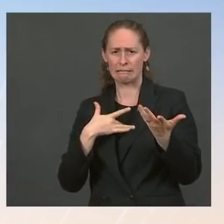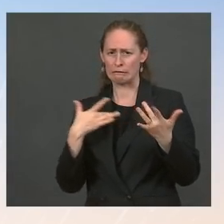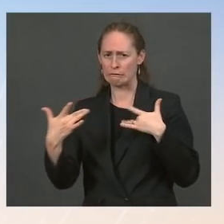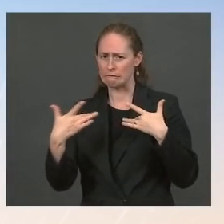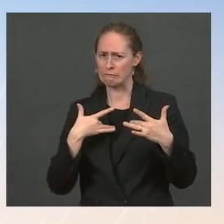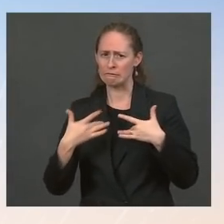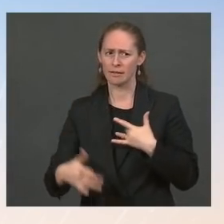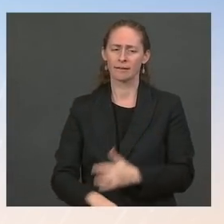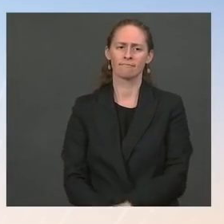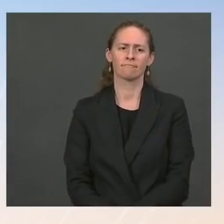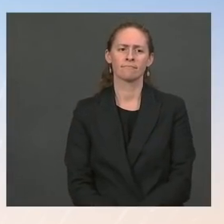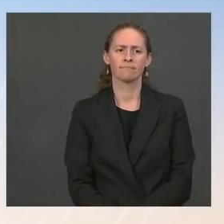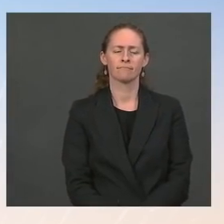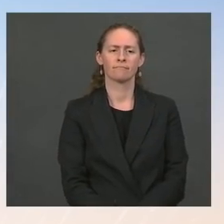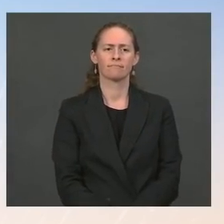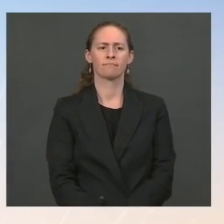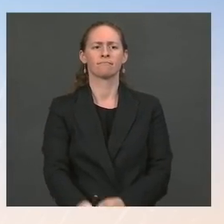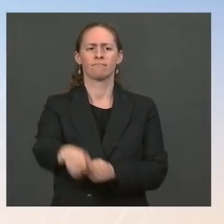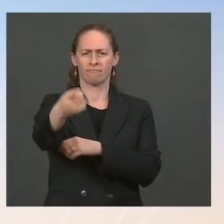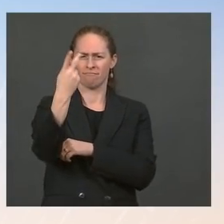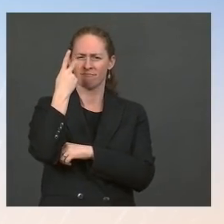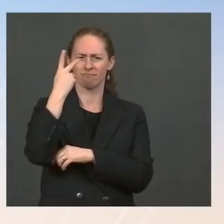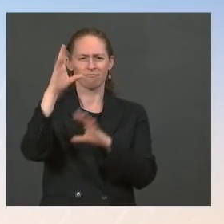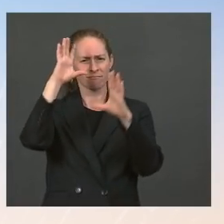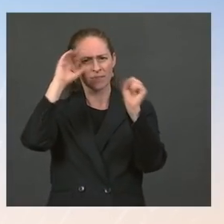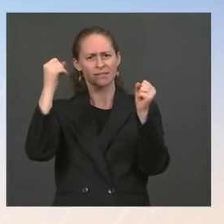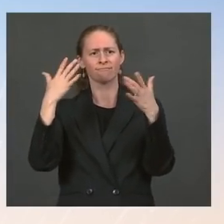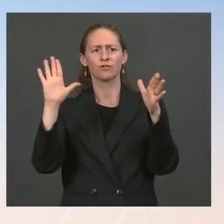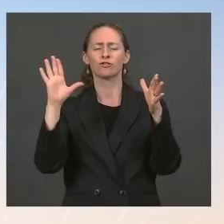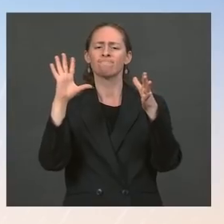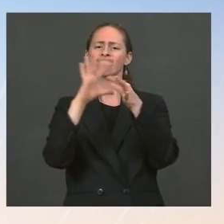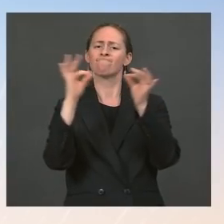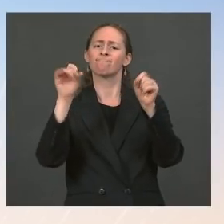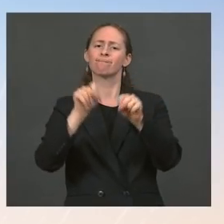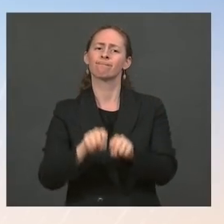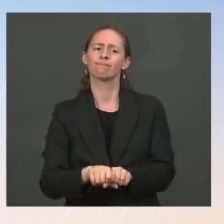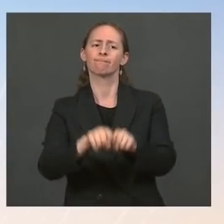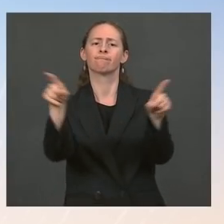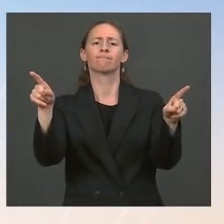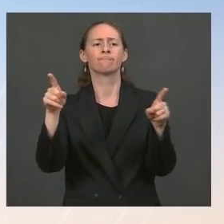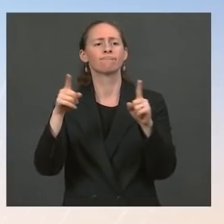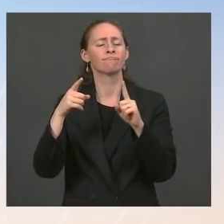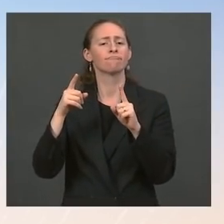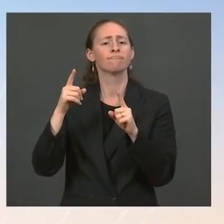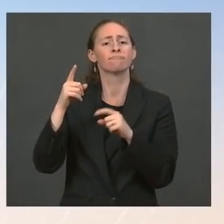a very personal statement about his personal relationship -- this is obviously a heartbreaking tragedy